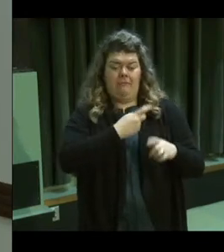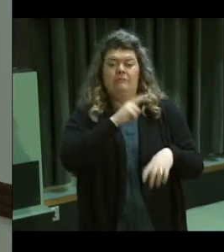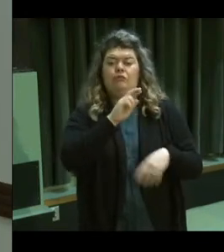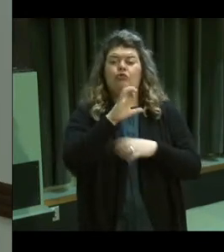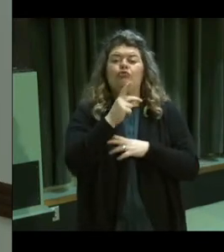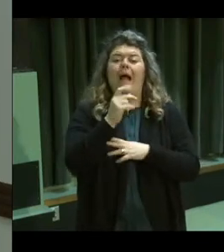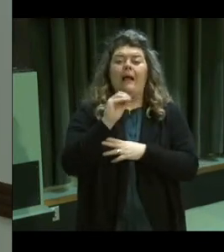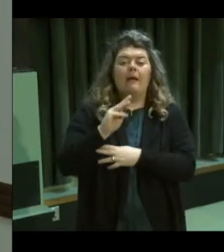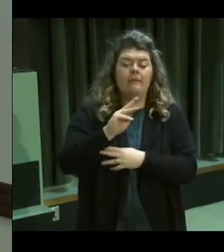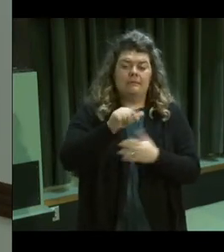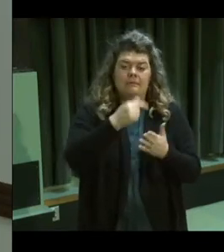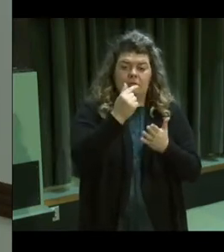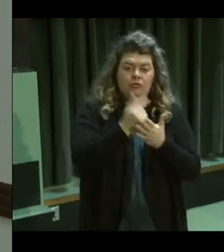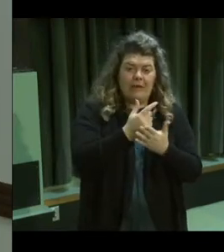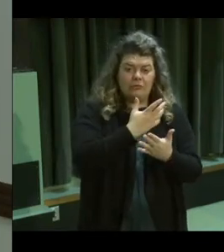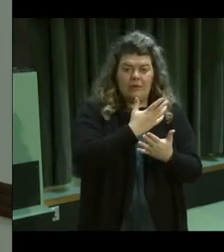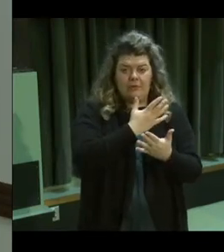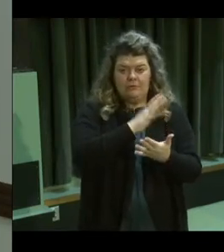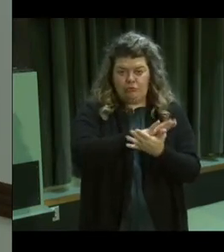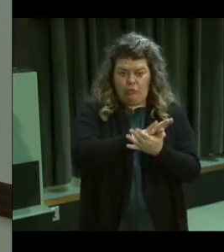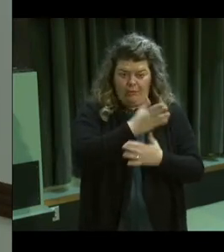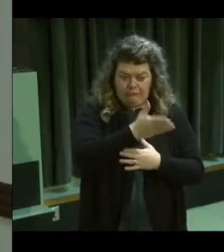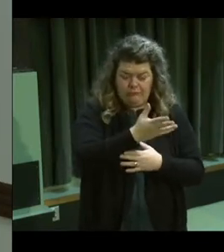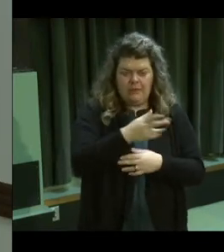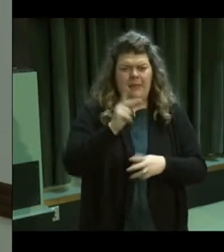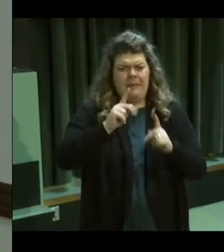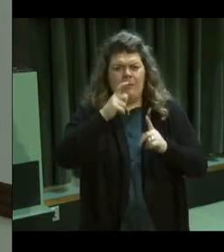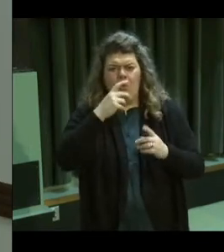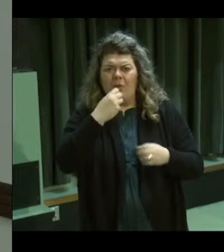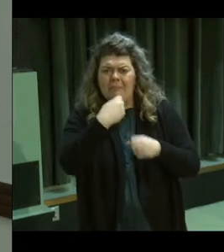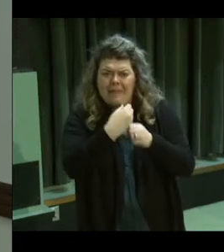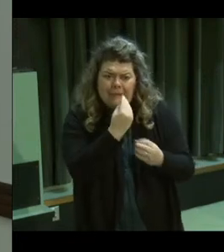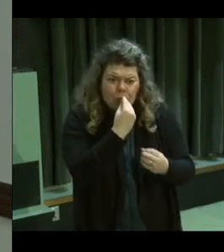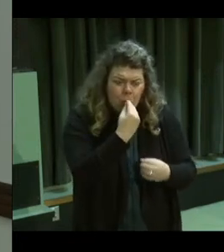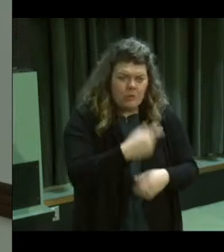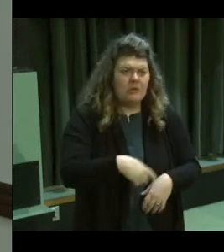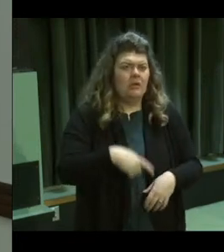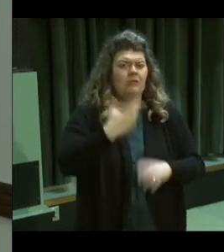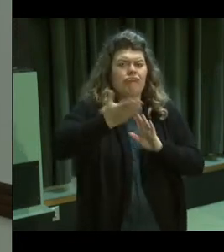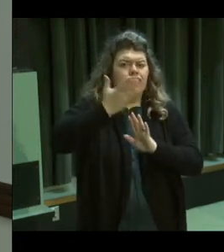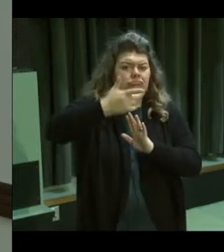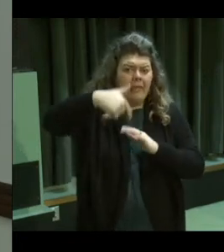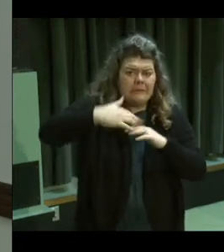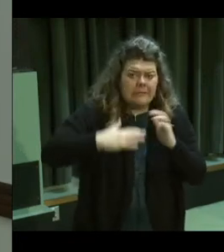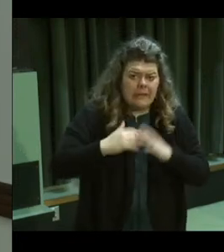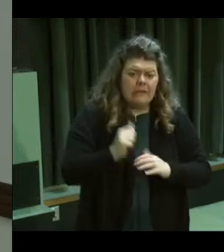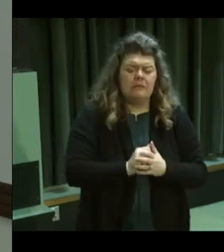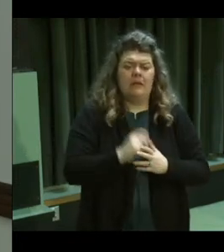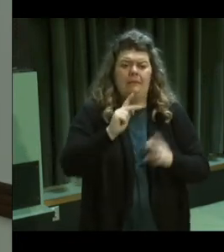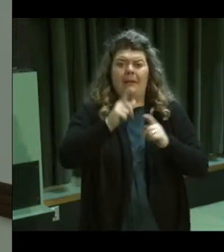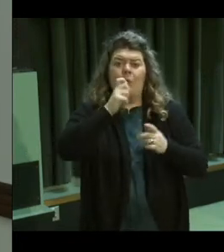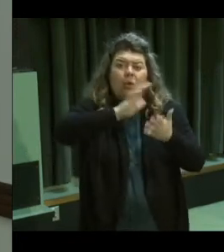community, the folks who created